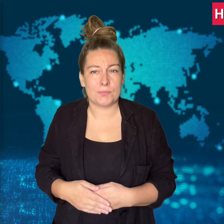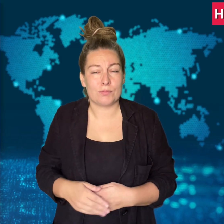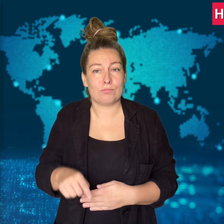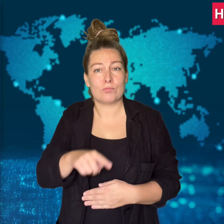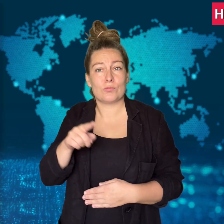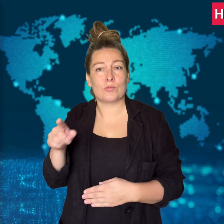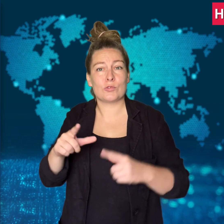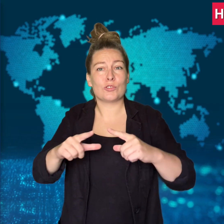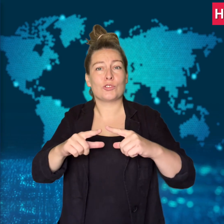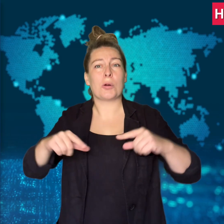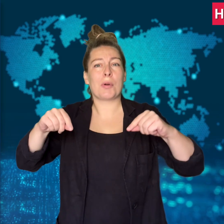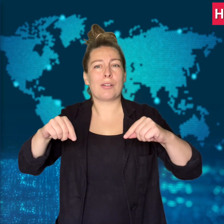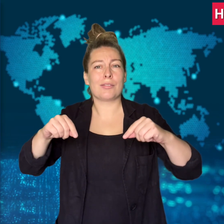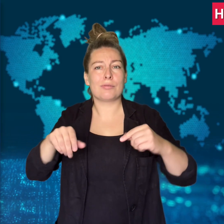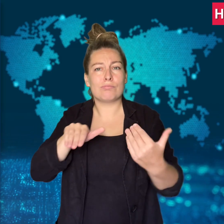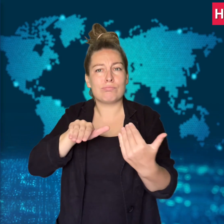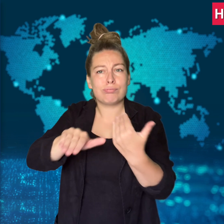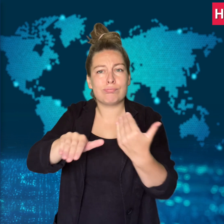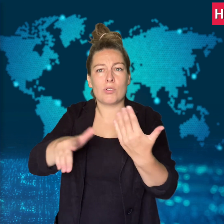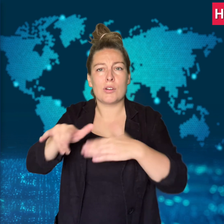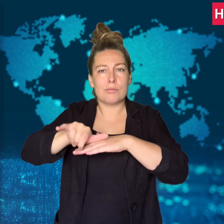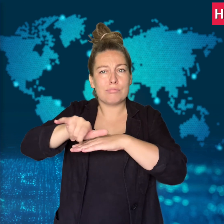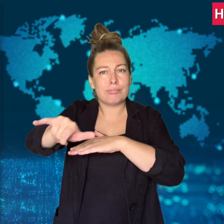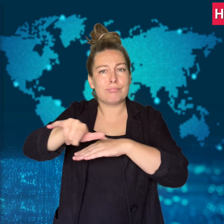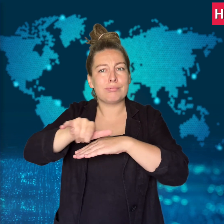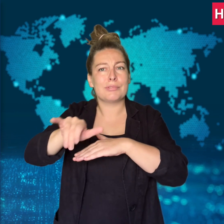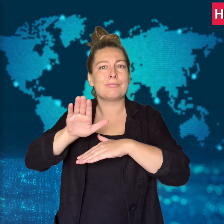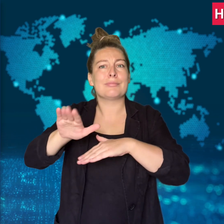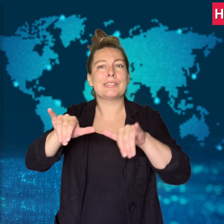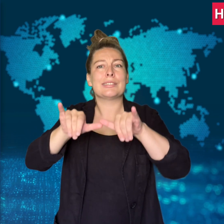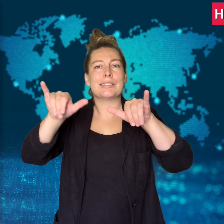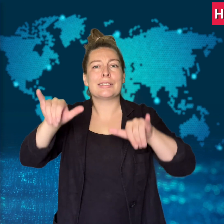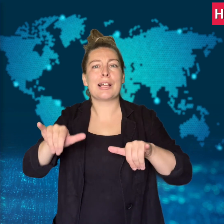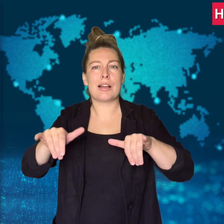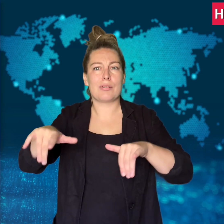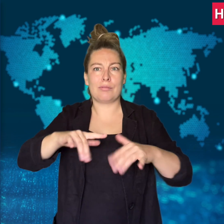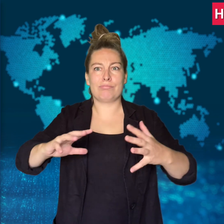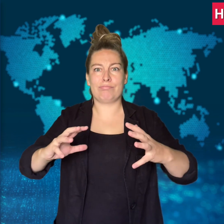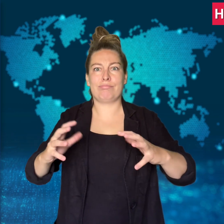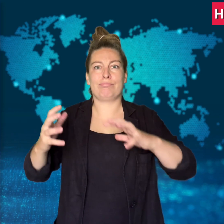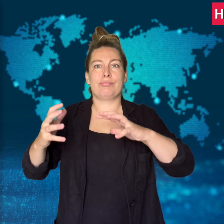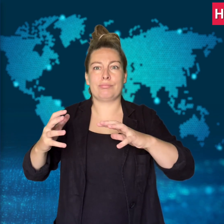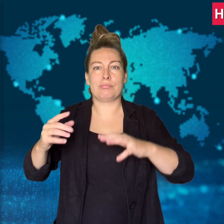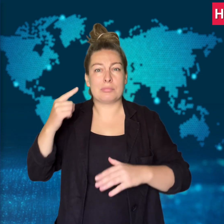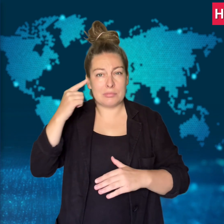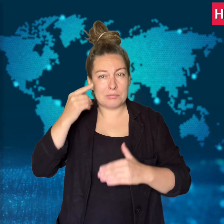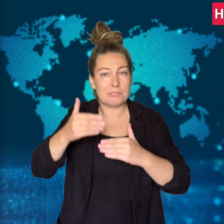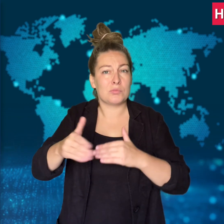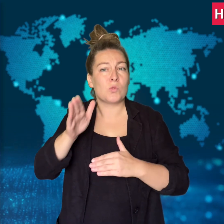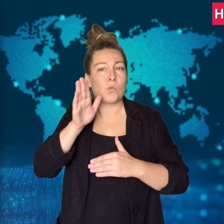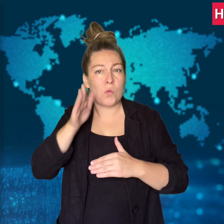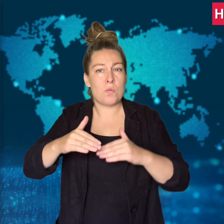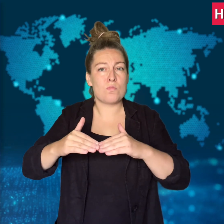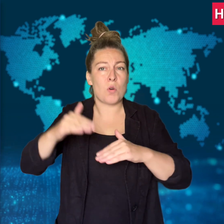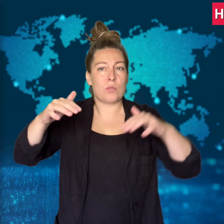and air transport systems have been disrupted. More rain is expected.